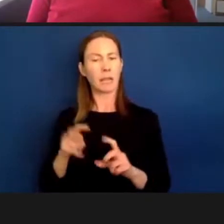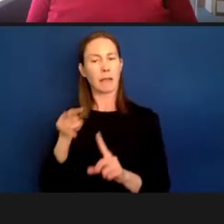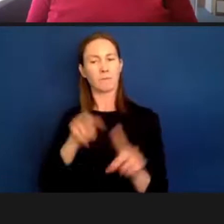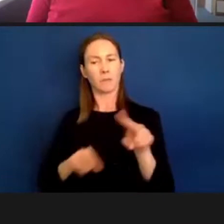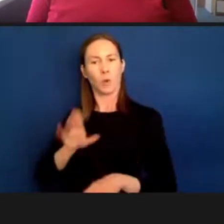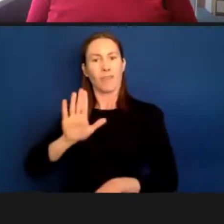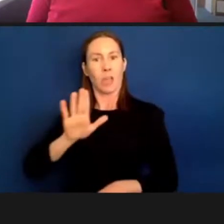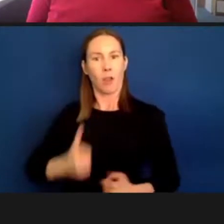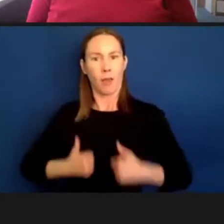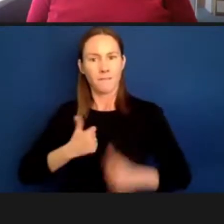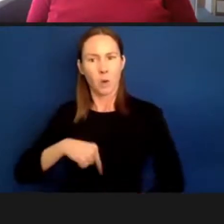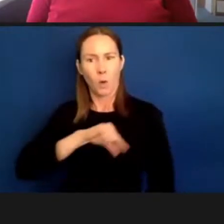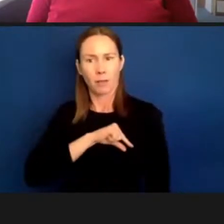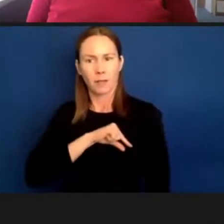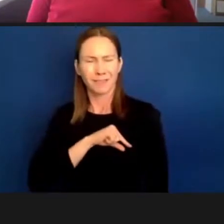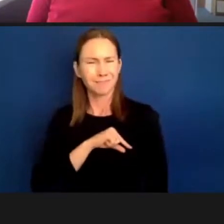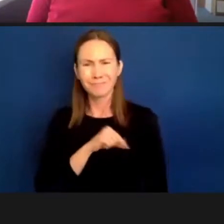That is not for us to decide.